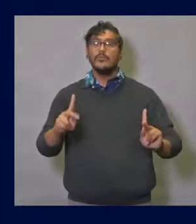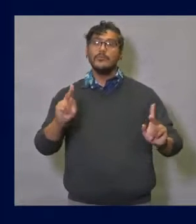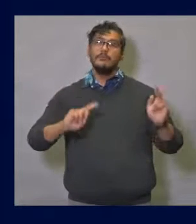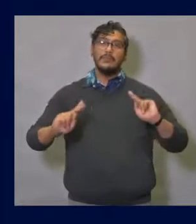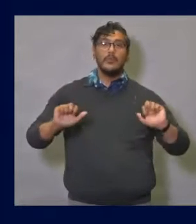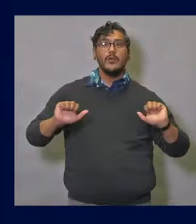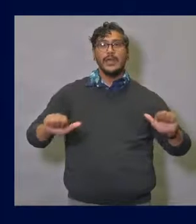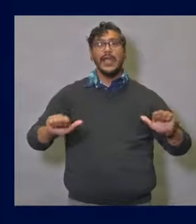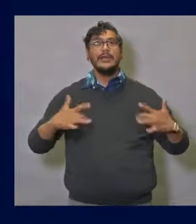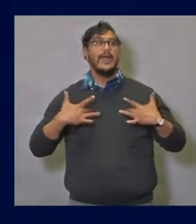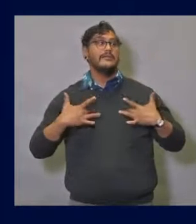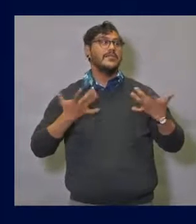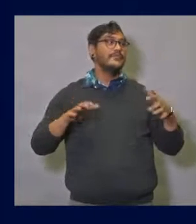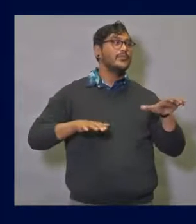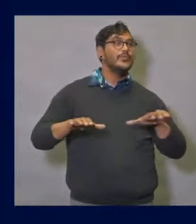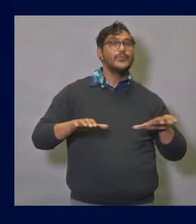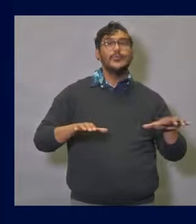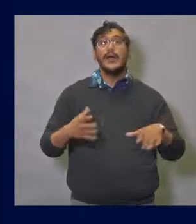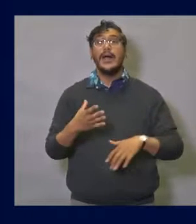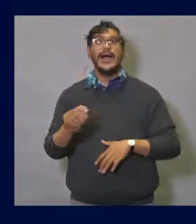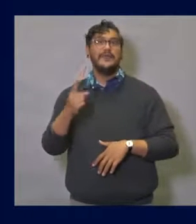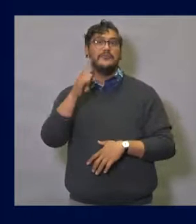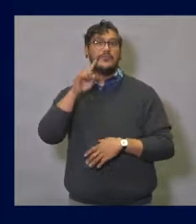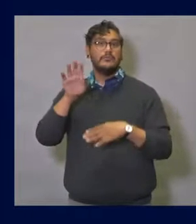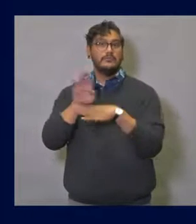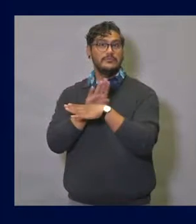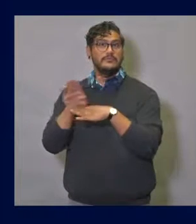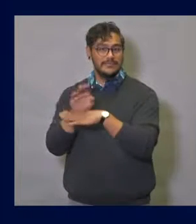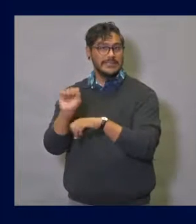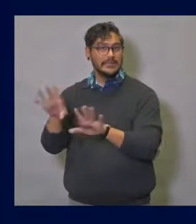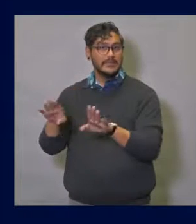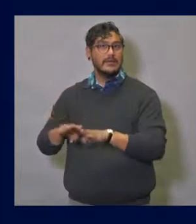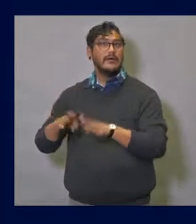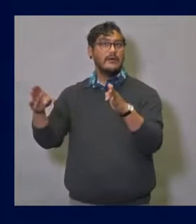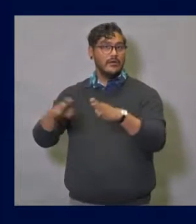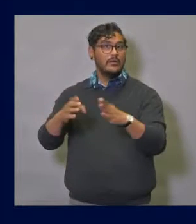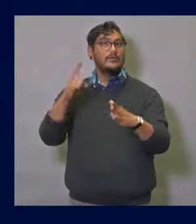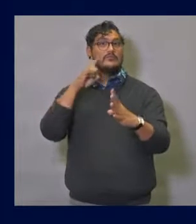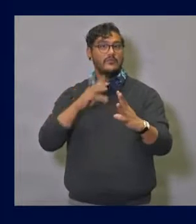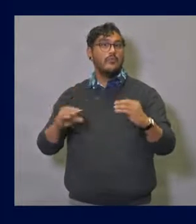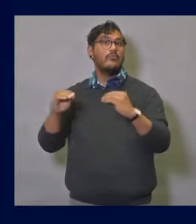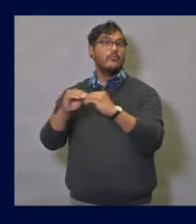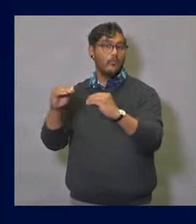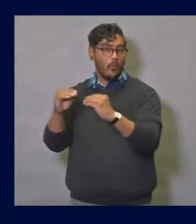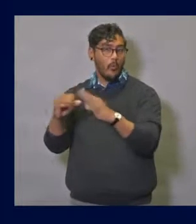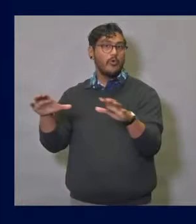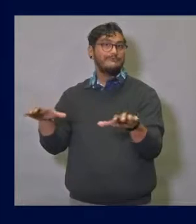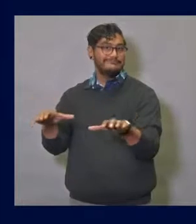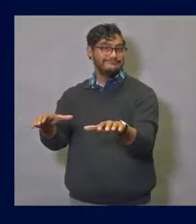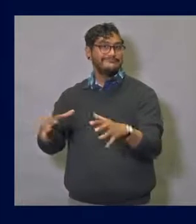TO OFFER OTHER OPPORTUNITIES FOR PEOPLE TO ENGAGE IN ACTIVITIES AND FOR BUSINESSES TO BE ABLE TO